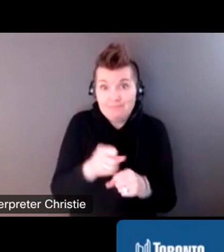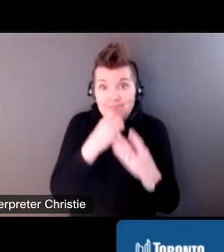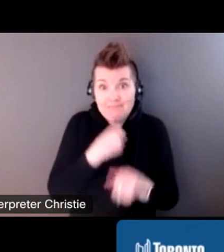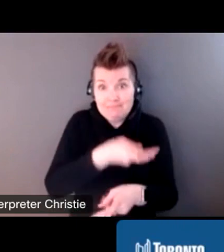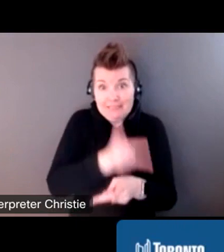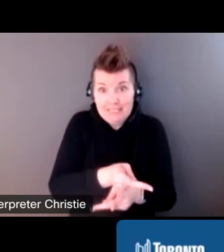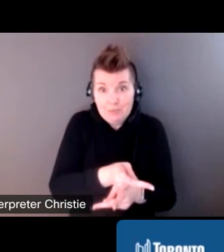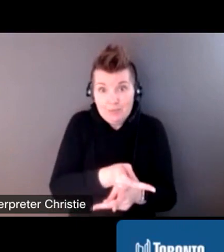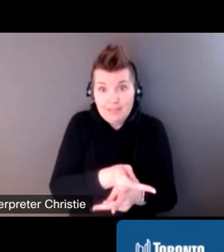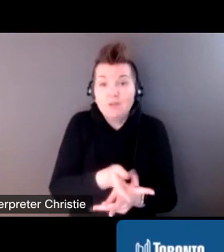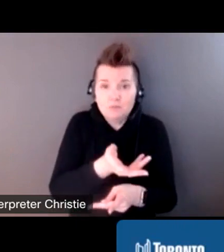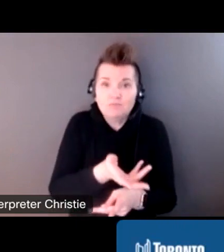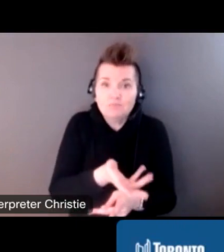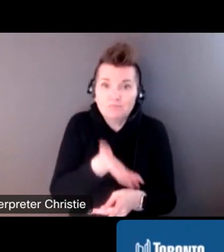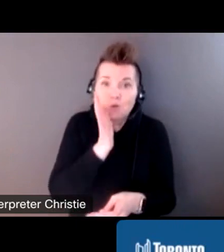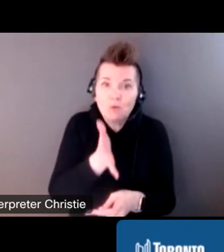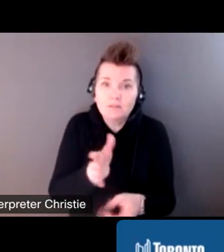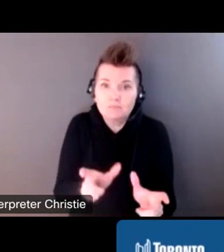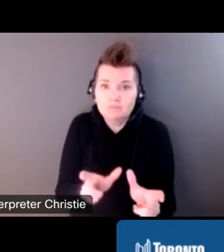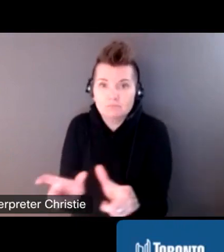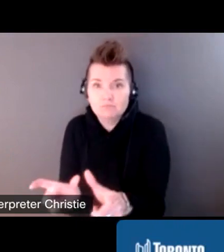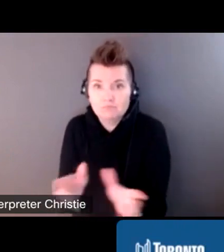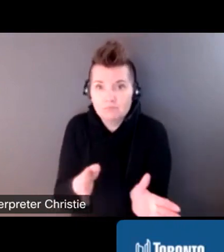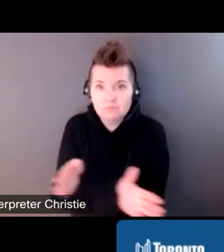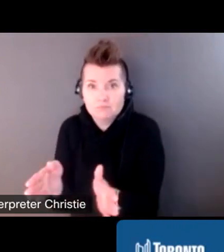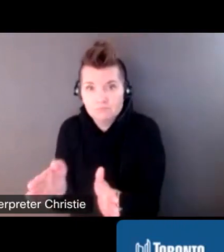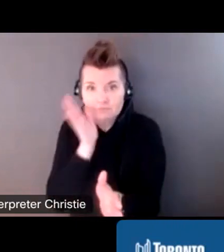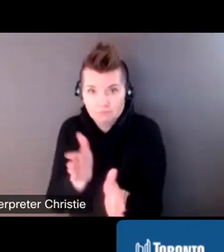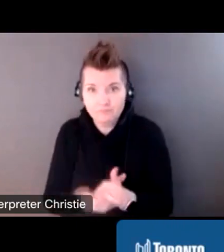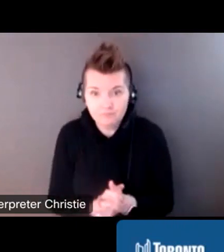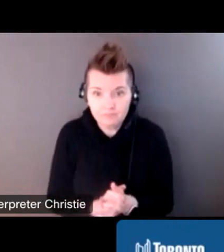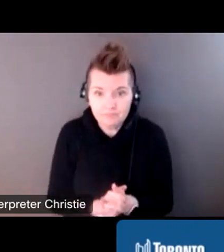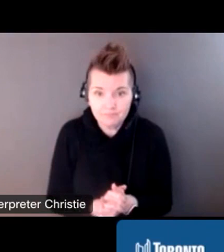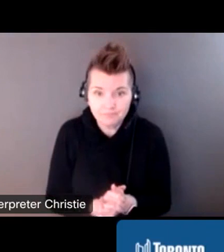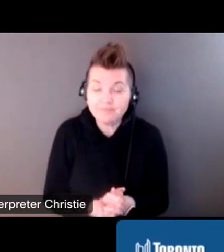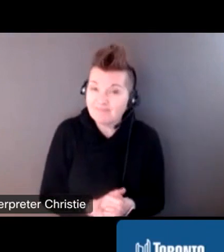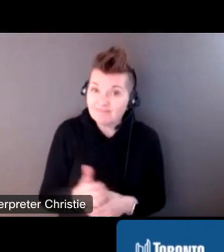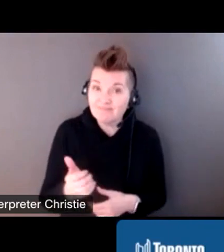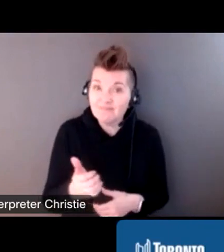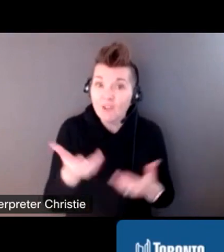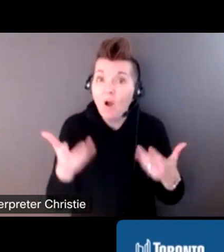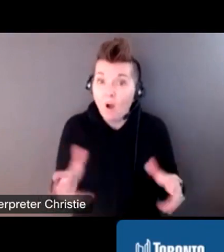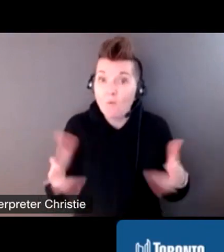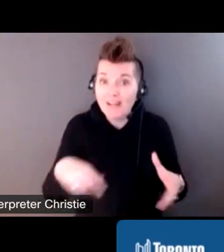That being said, I've actually had a few already come across my desk in terms of escalations